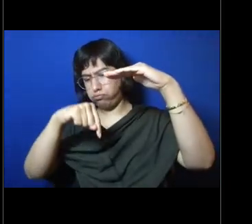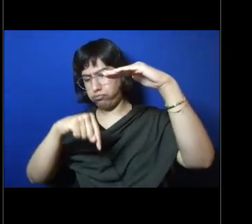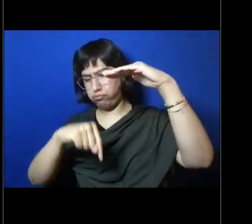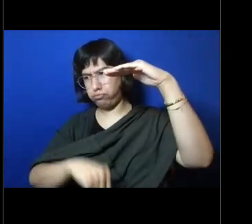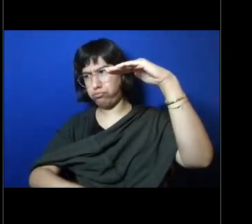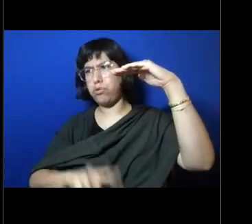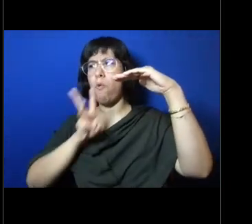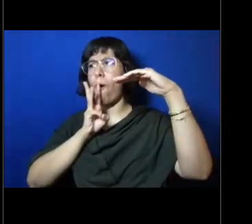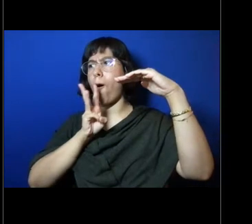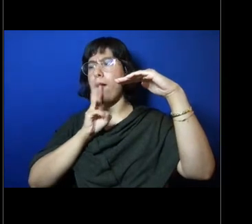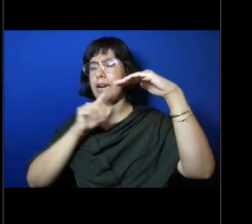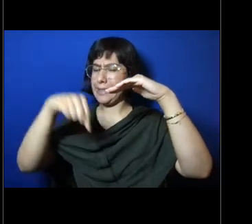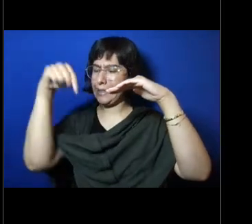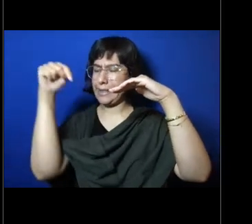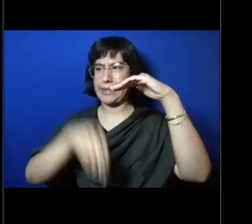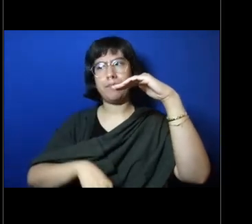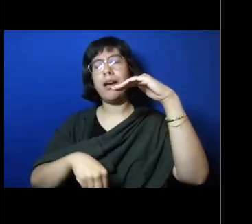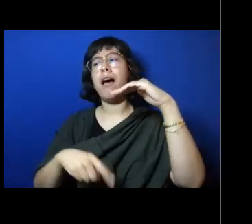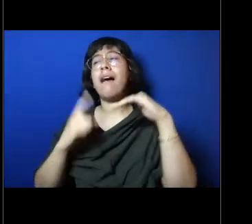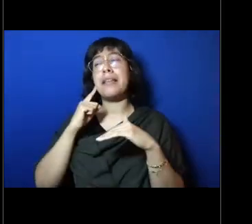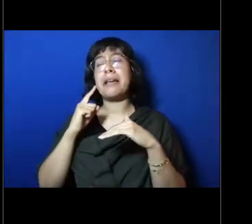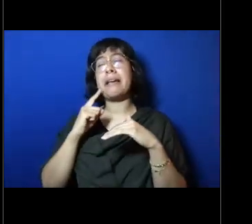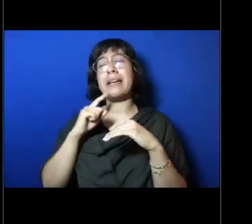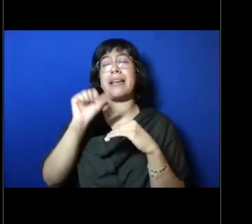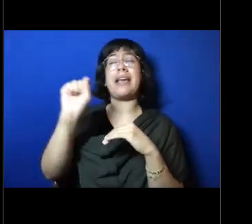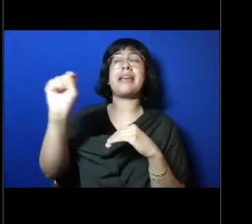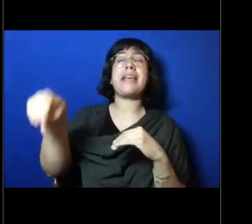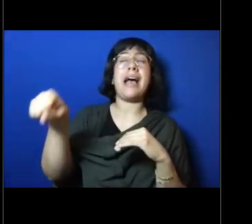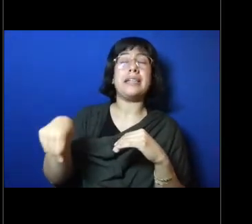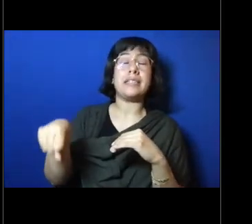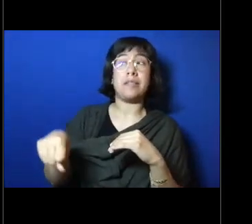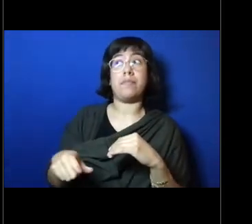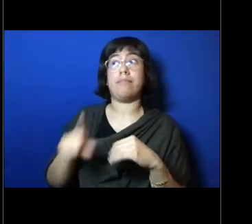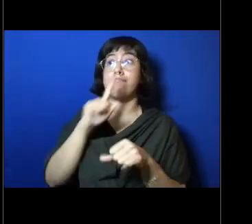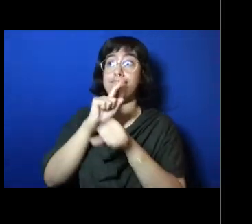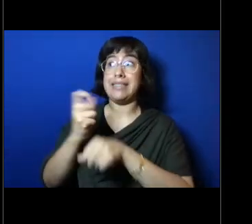So I think the answer is yes but I think that chances of seeing one are very low.